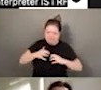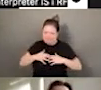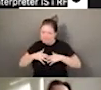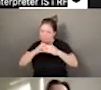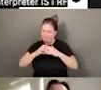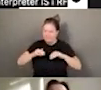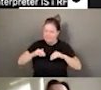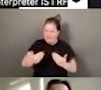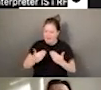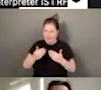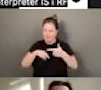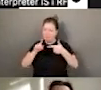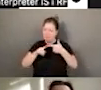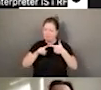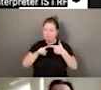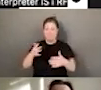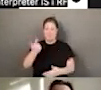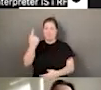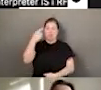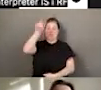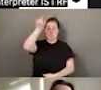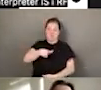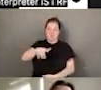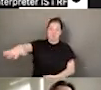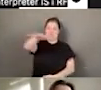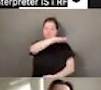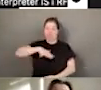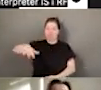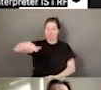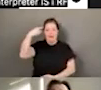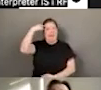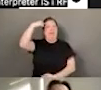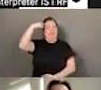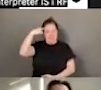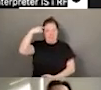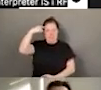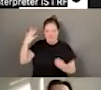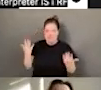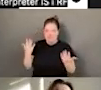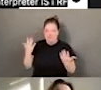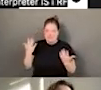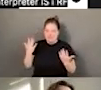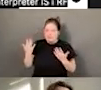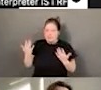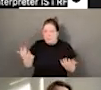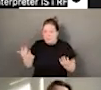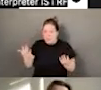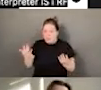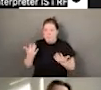little world is that someone else has an idea. And not seldom these ideas come in these kind of events or workshops.